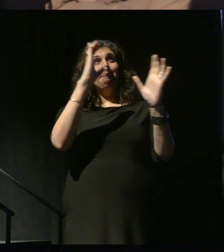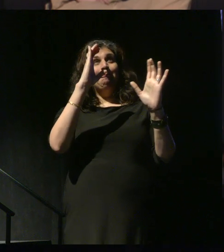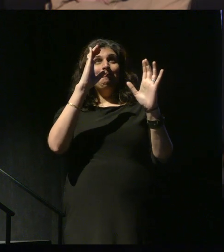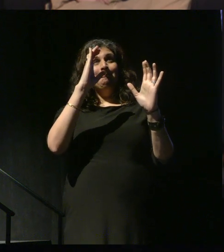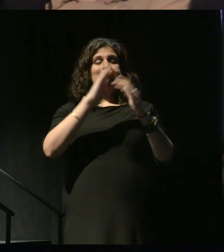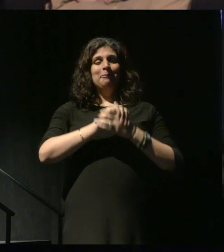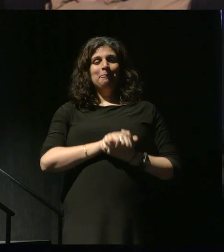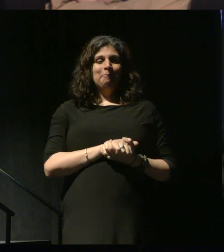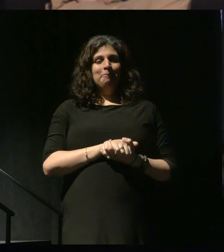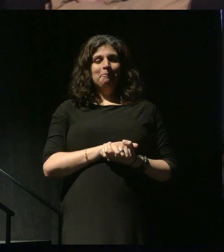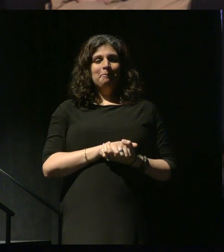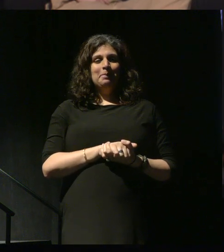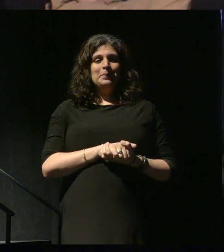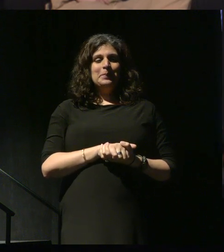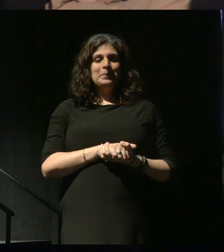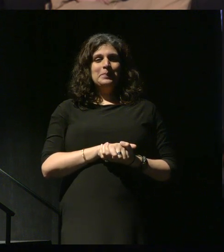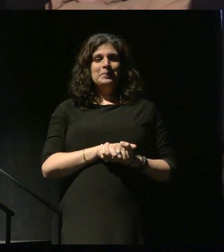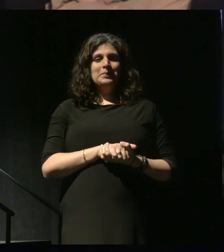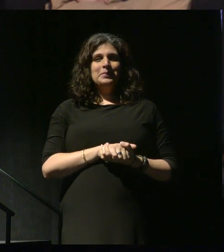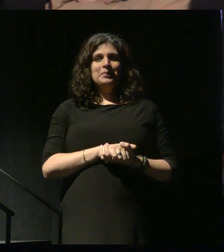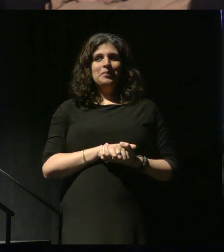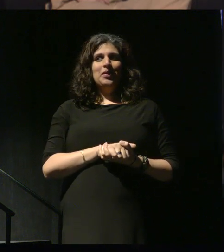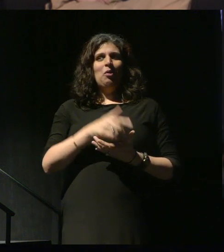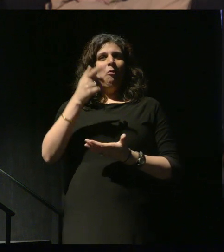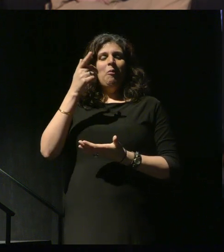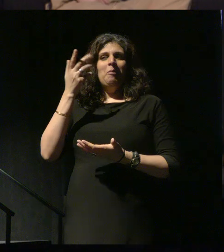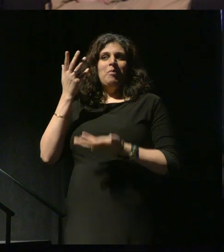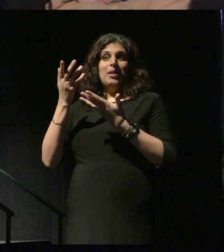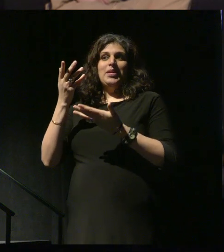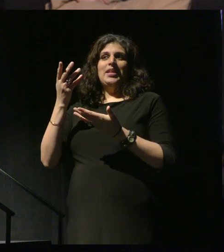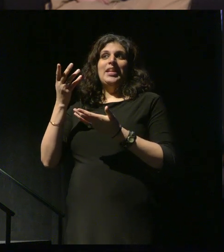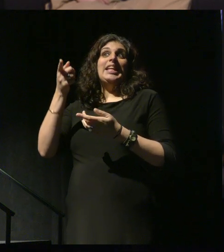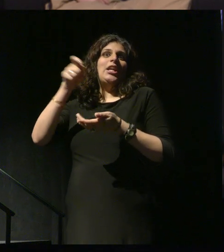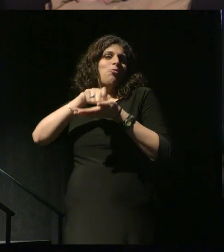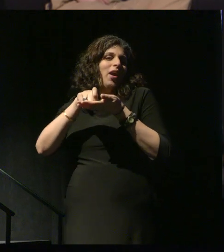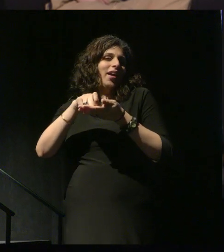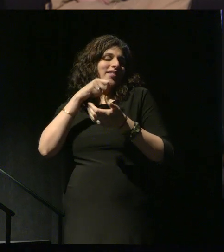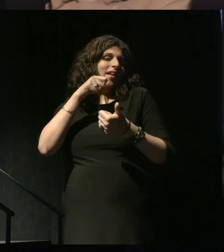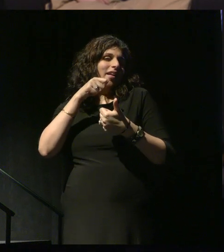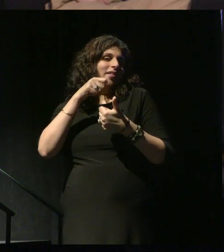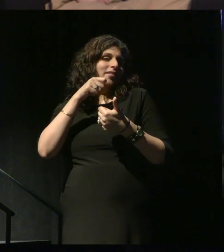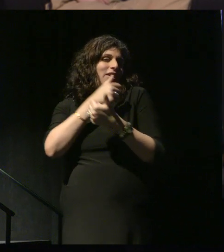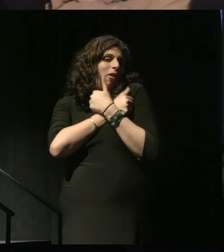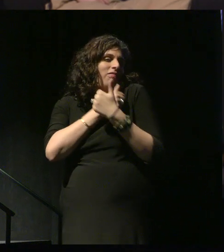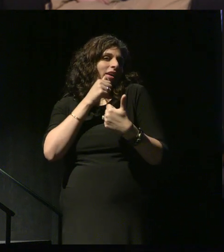like what he might say if he wrote me a love letter, like, you know, answering, which, you know,